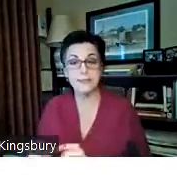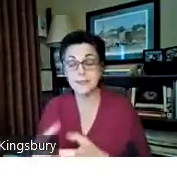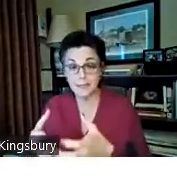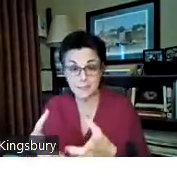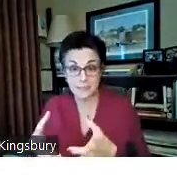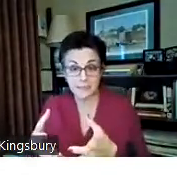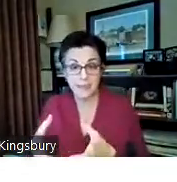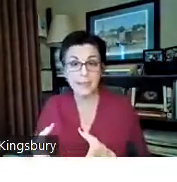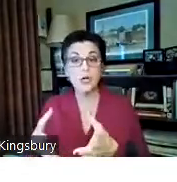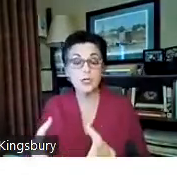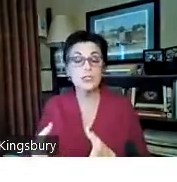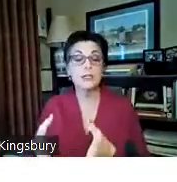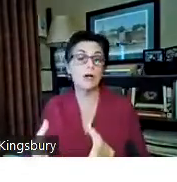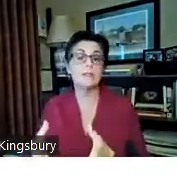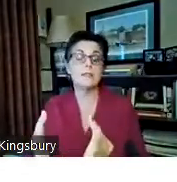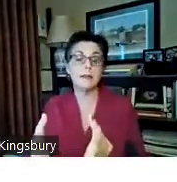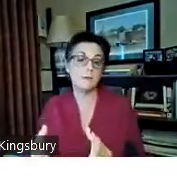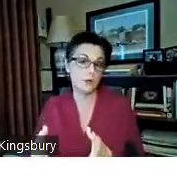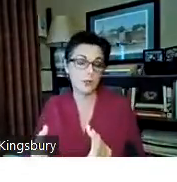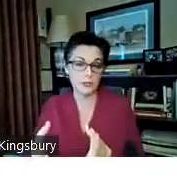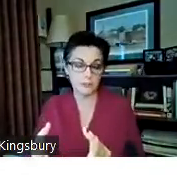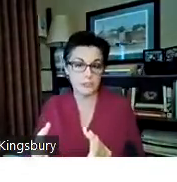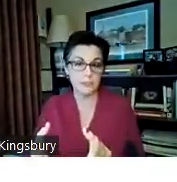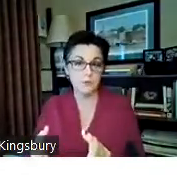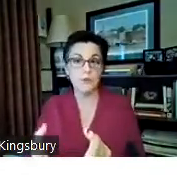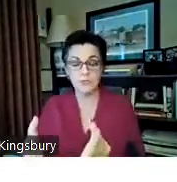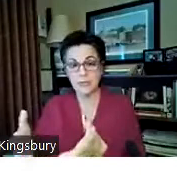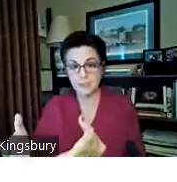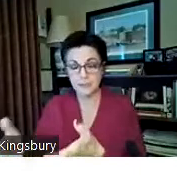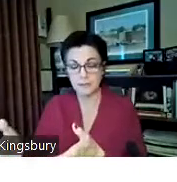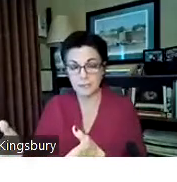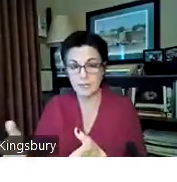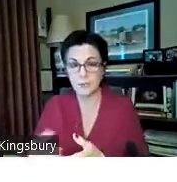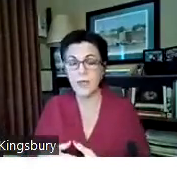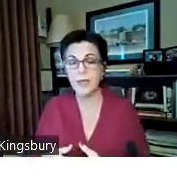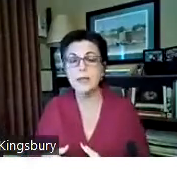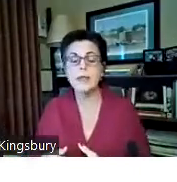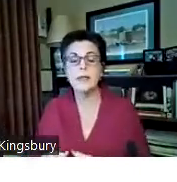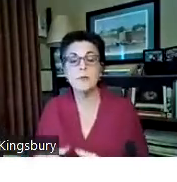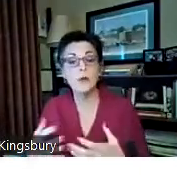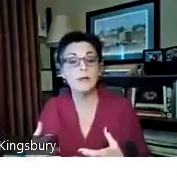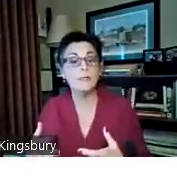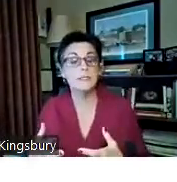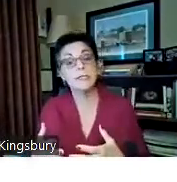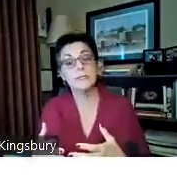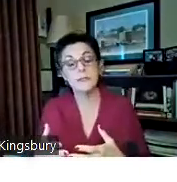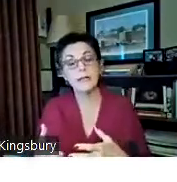is not a sudden and urgent onset of critical illness where somebody is likely to pass away, we're going to suggest, in fact